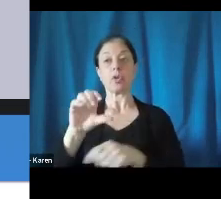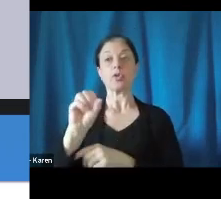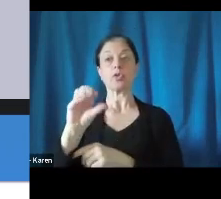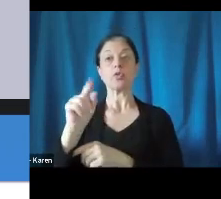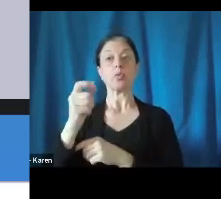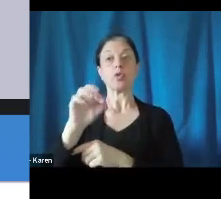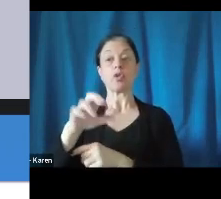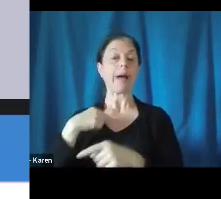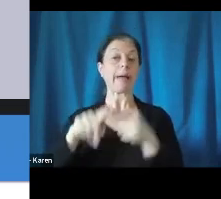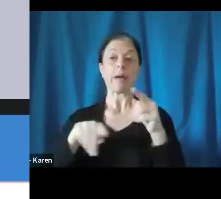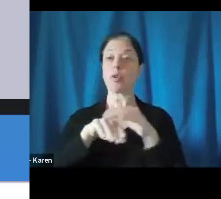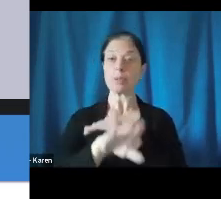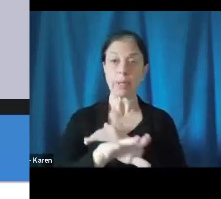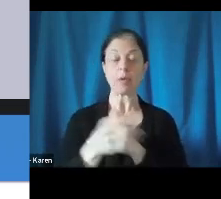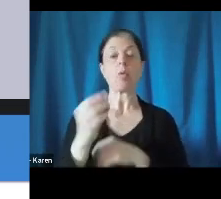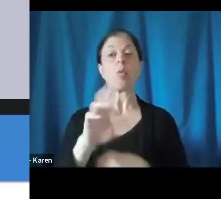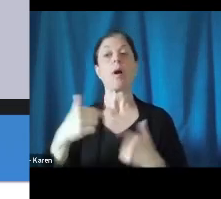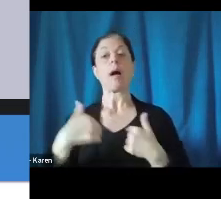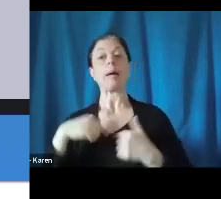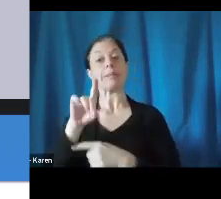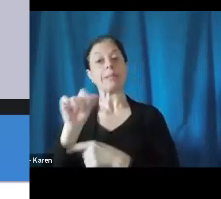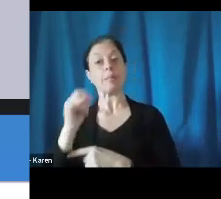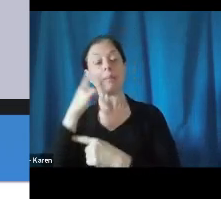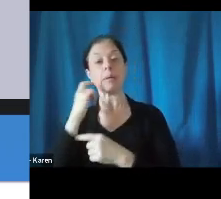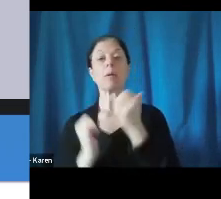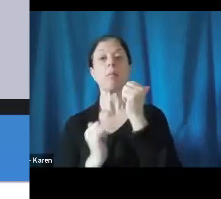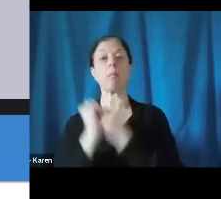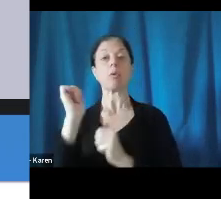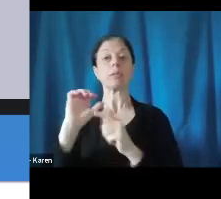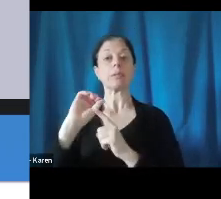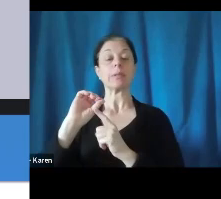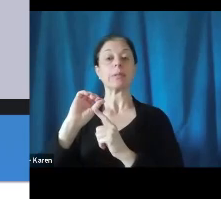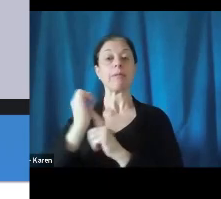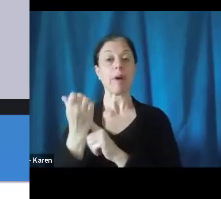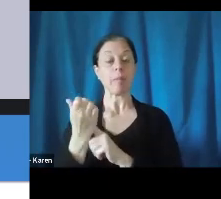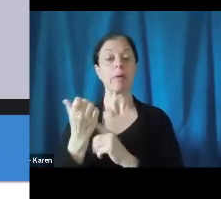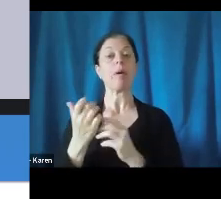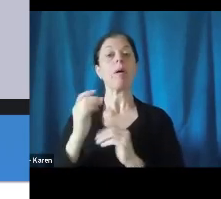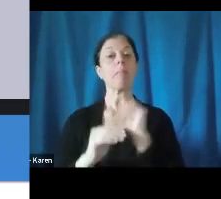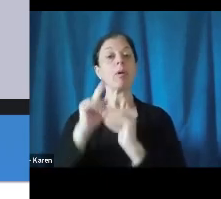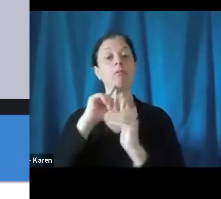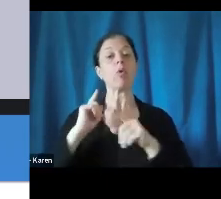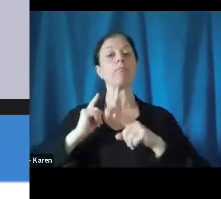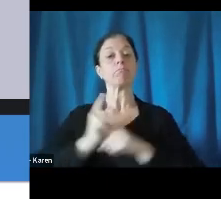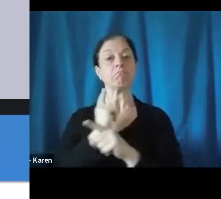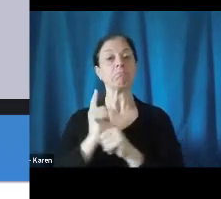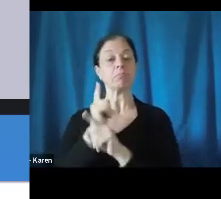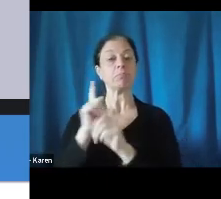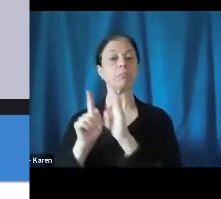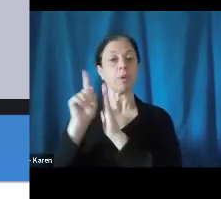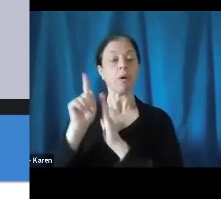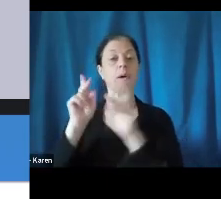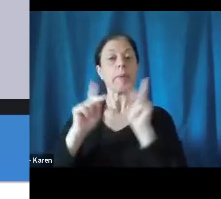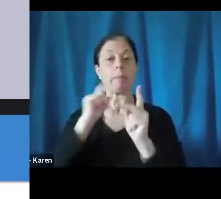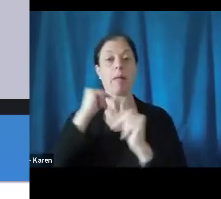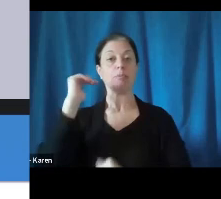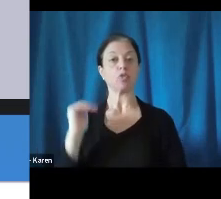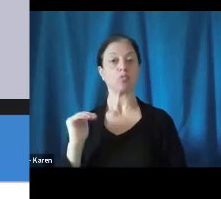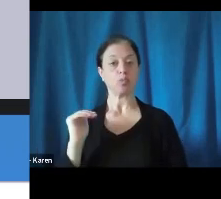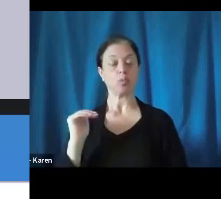to them, and because I have a scooter, I can't go inside. Or I'm disabled by the fact that most environments are built